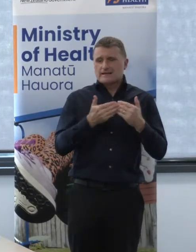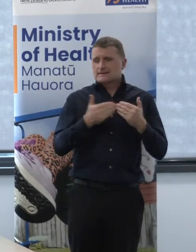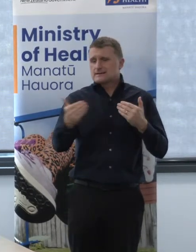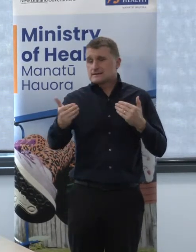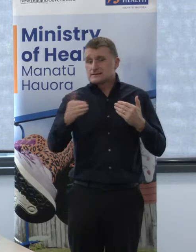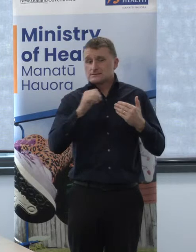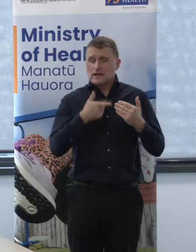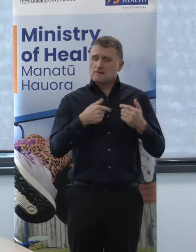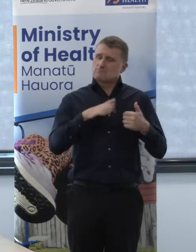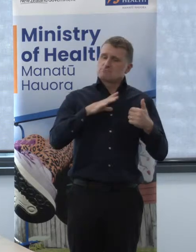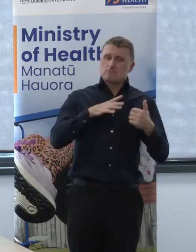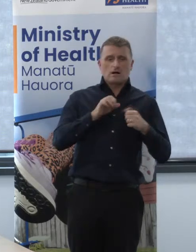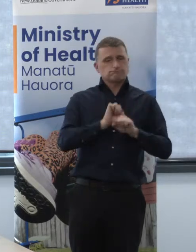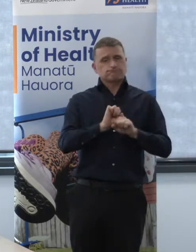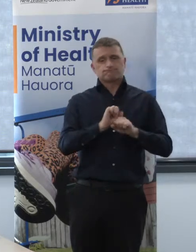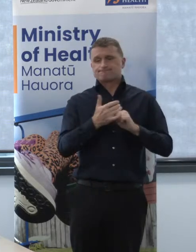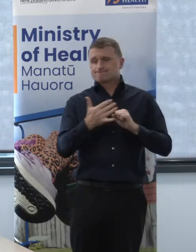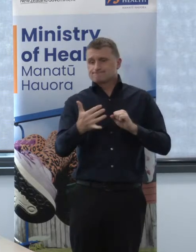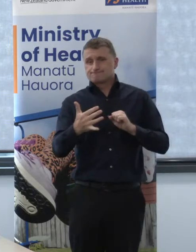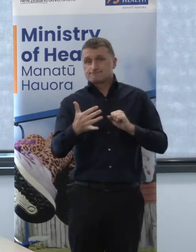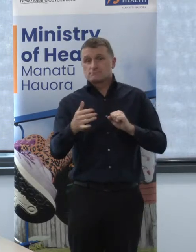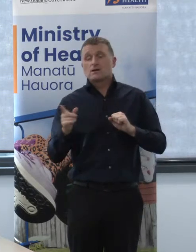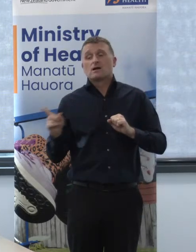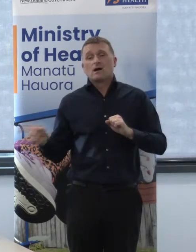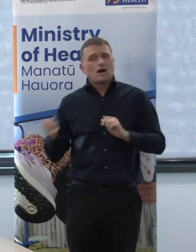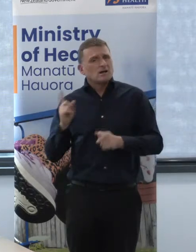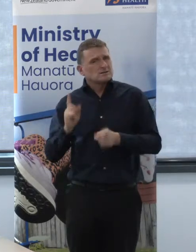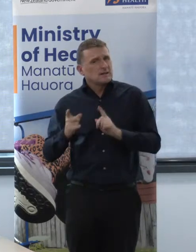Do you know much about the reinfection quiches within the